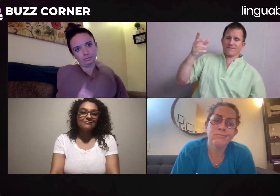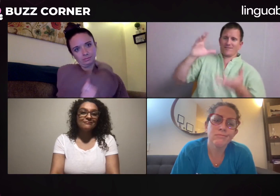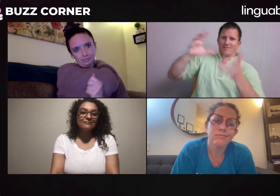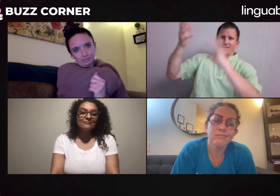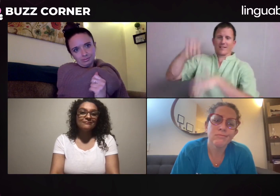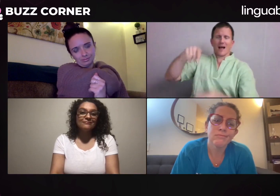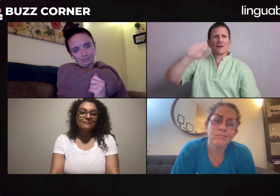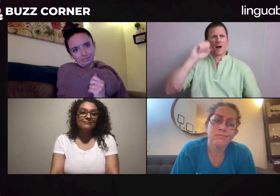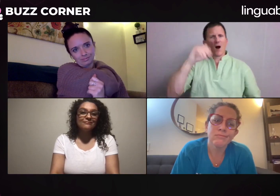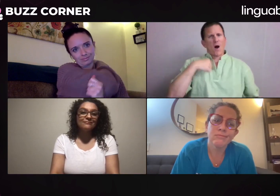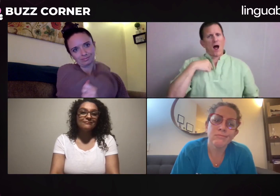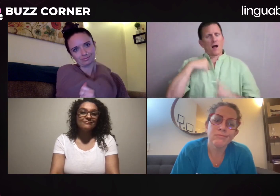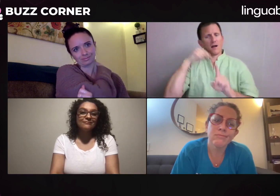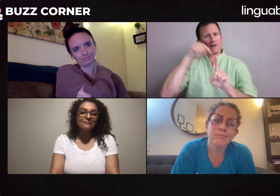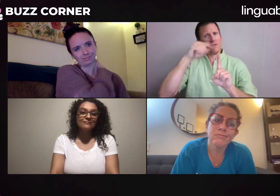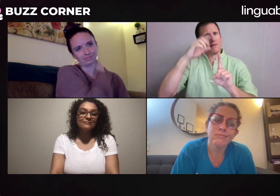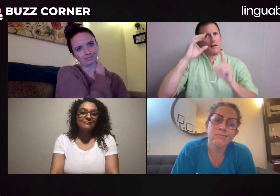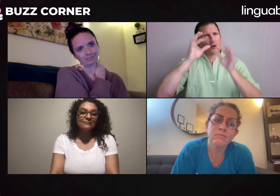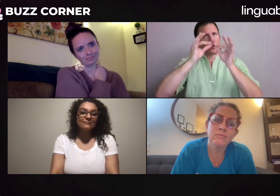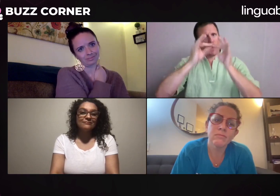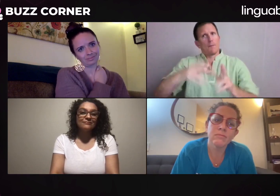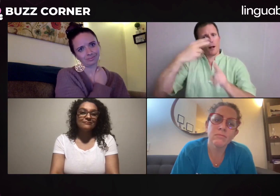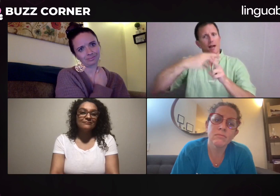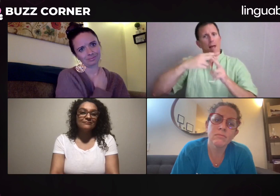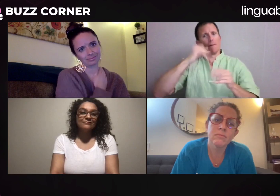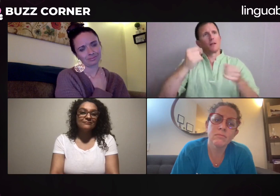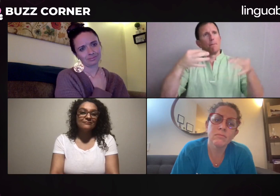So having the interpreters name is important,